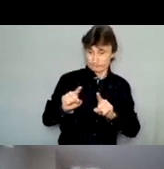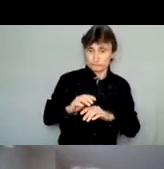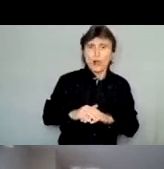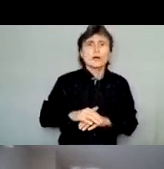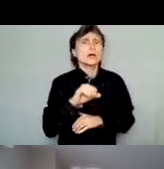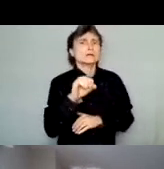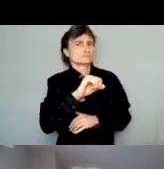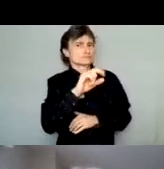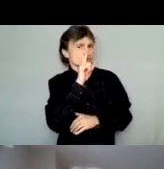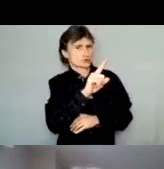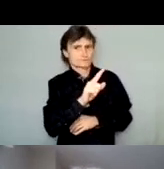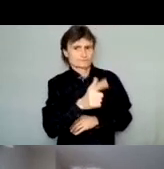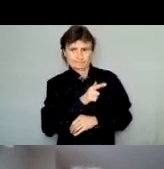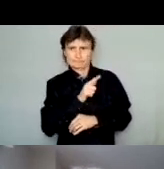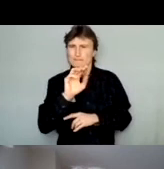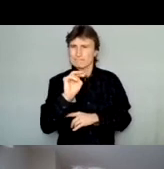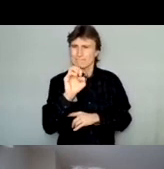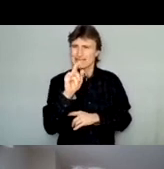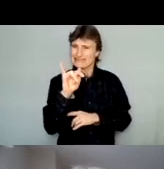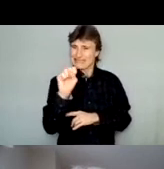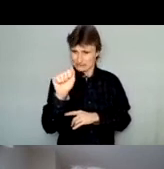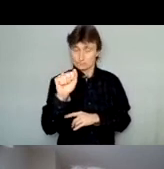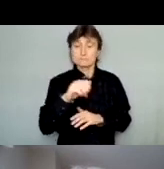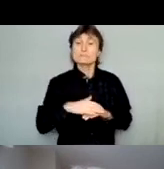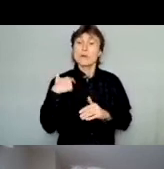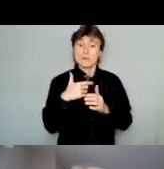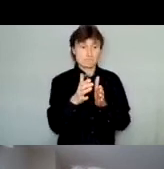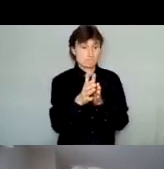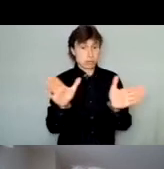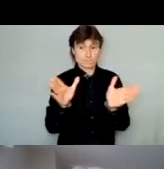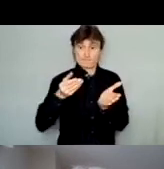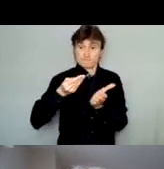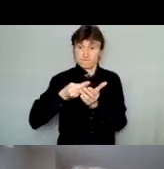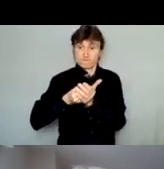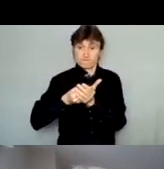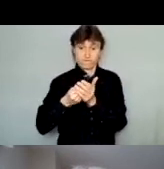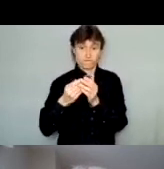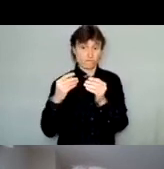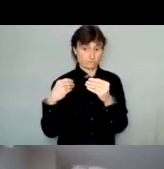So as a public funder, we are absolutely able to fund both nonprofit arts organizations